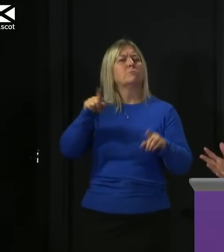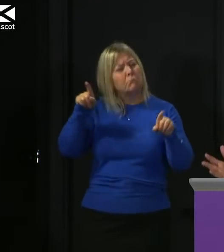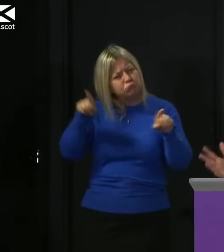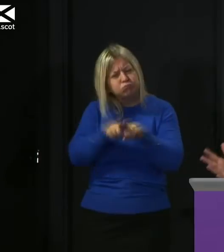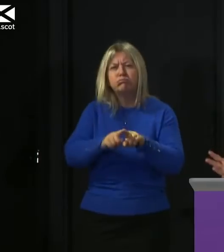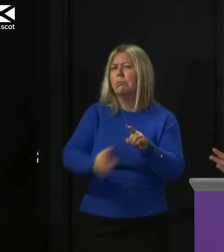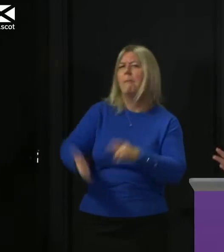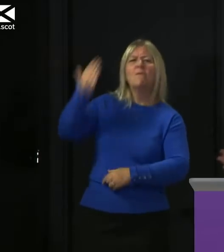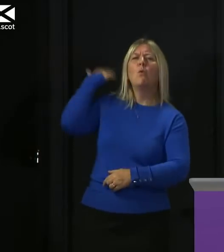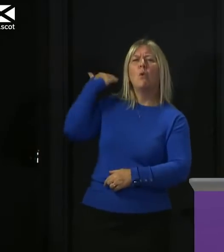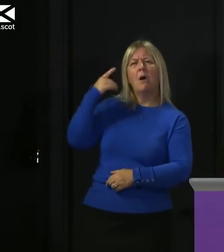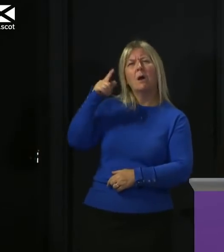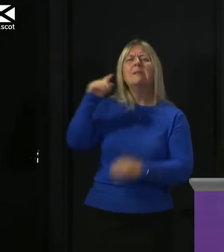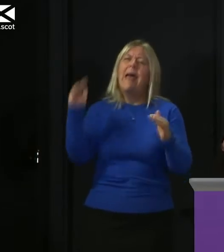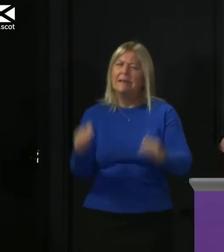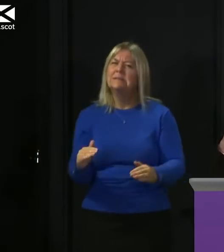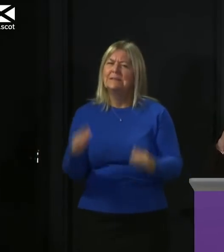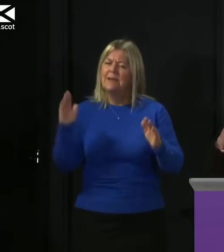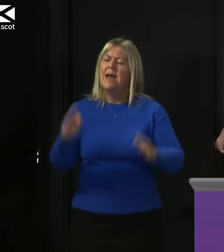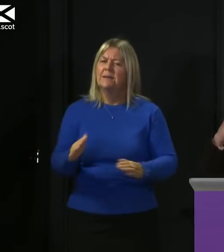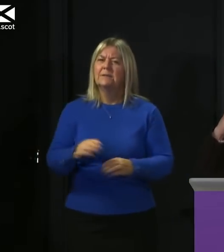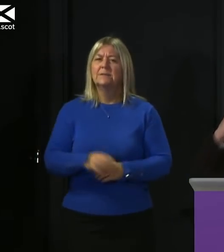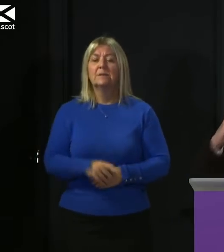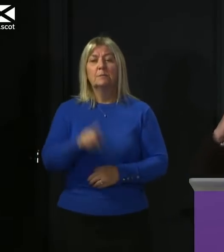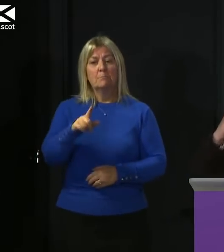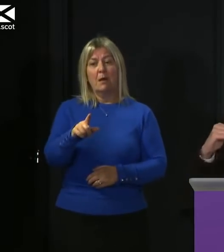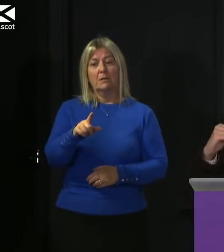it's obvious people are going to do it. People will take figures we're reporting for cases today,